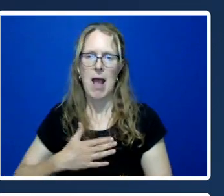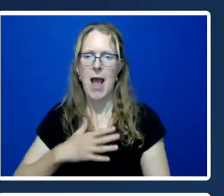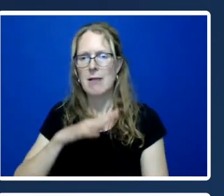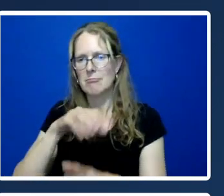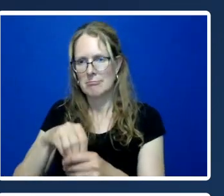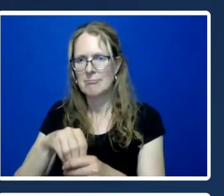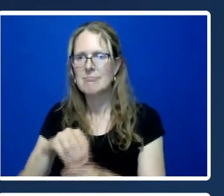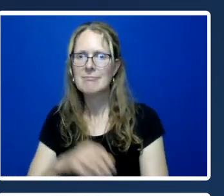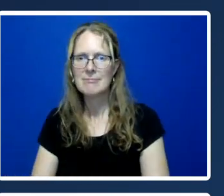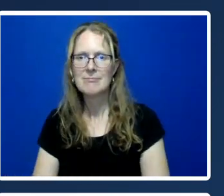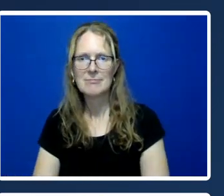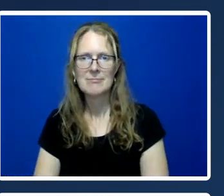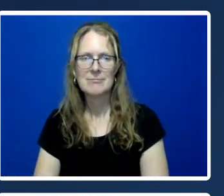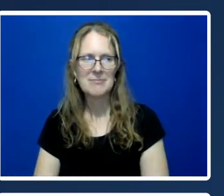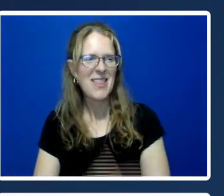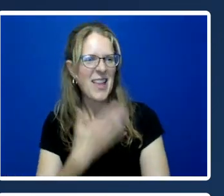Robbie Davis: Thank you, Kathleen. And apologies for